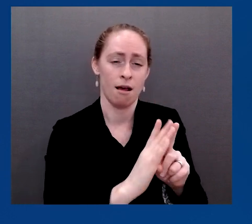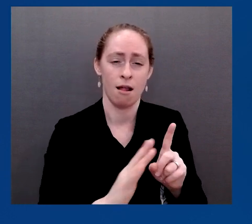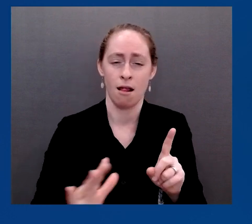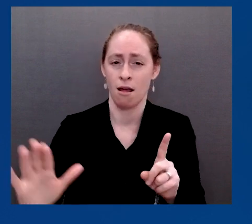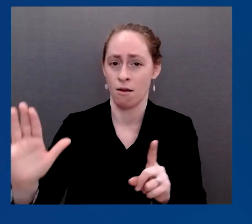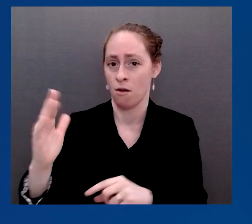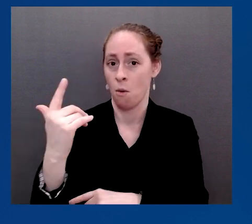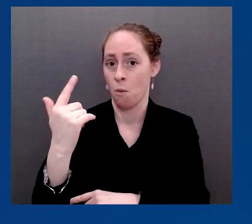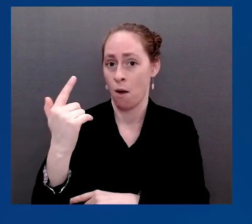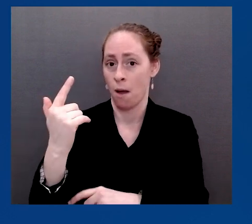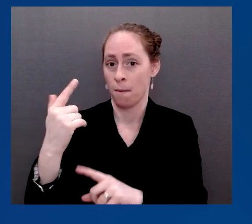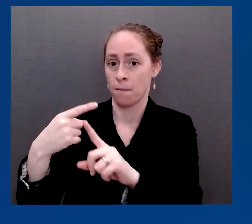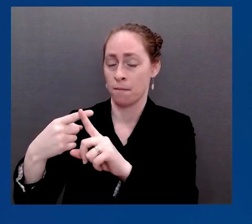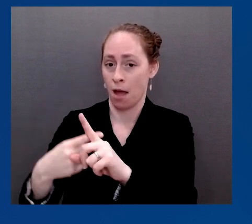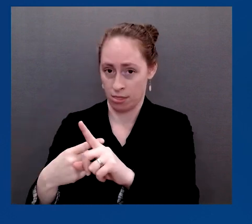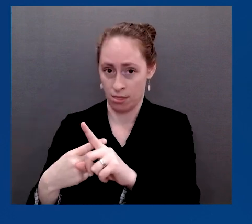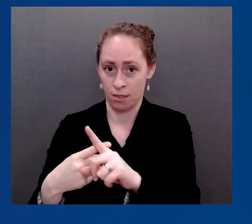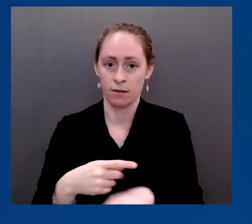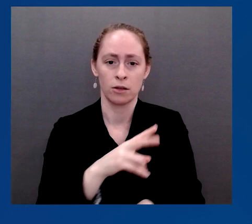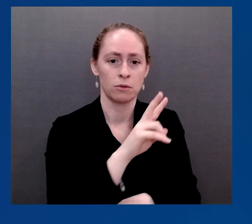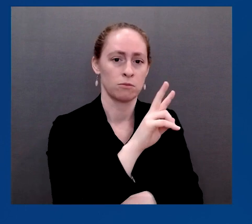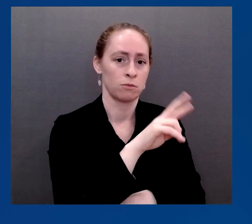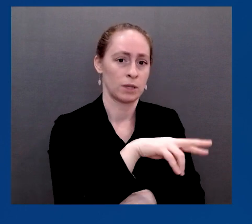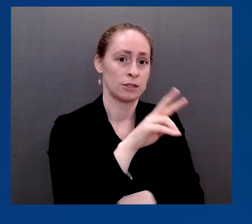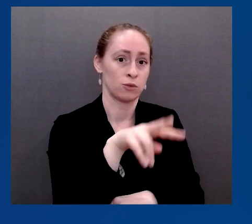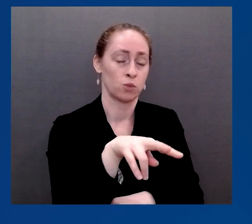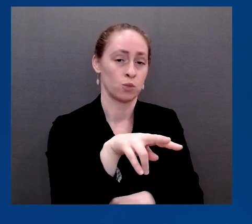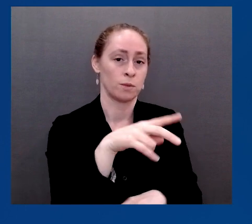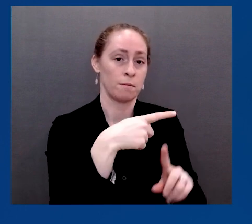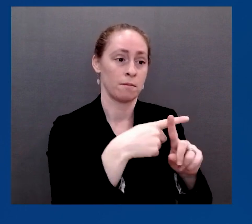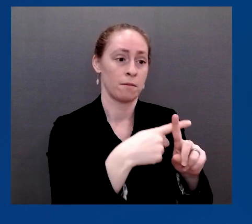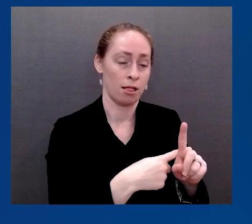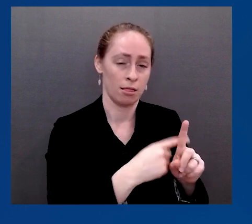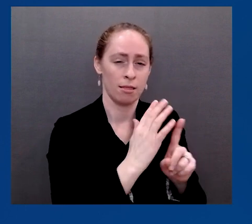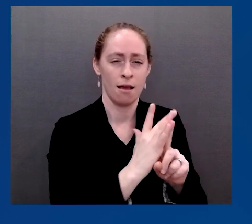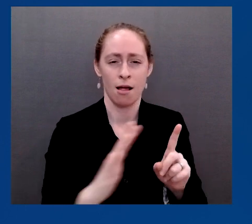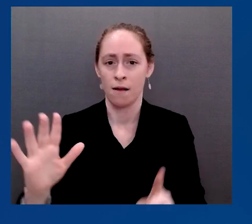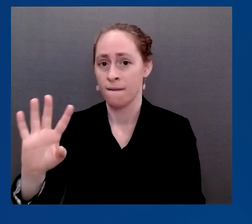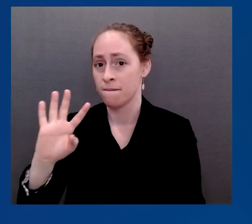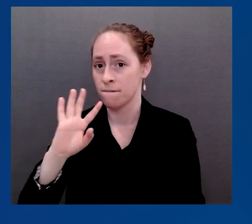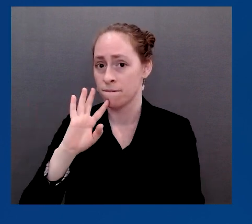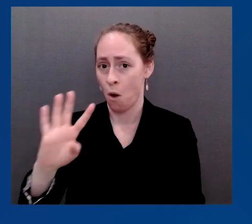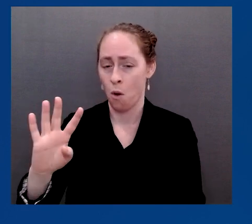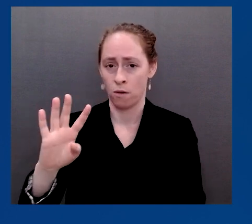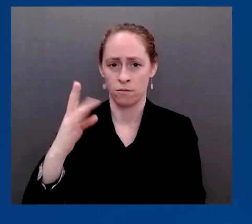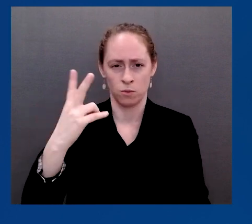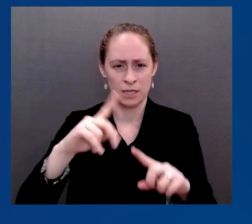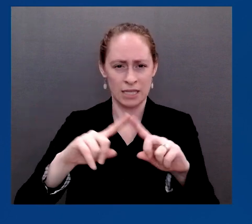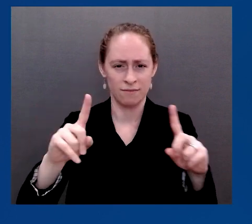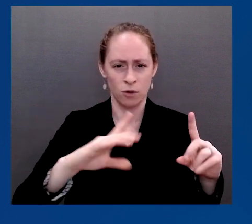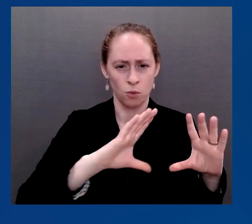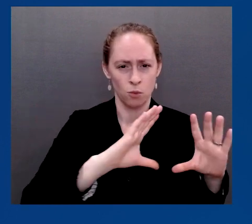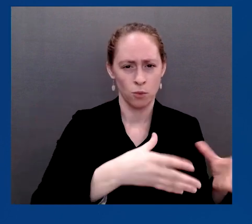by the pharmaceutical company, in this case, Pfizer. The data have been submitted to the FDA,